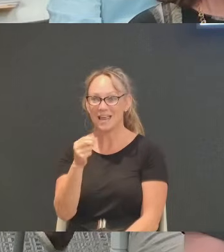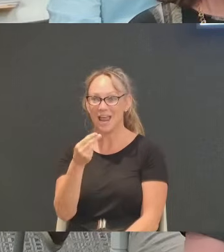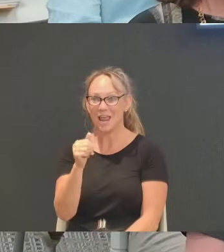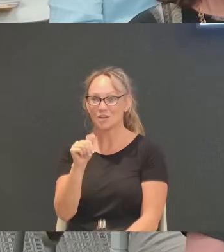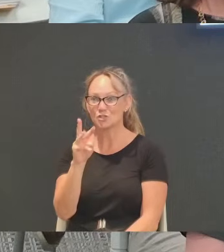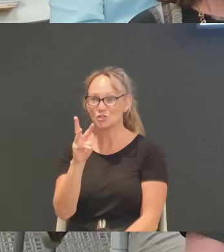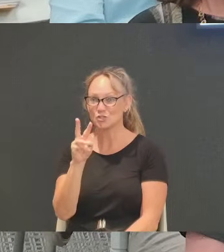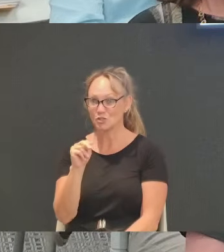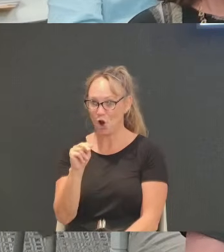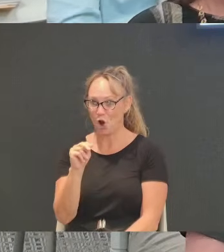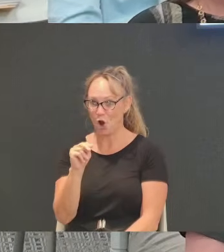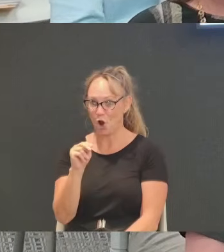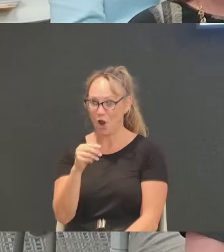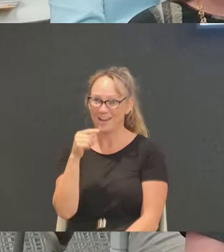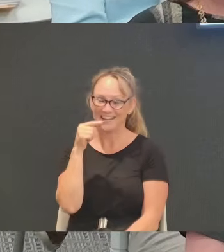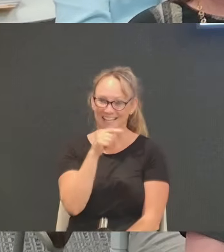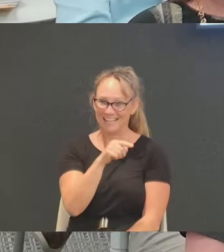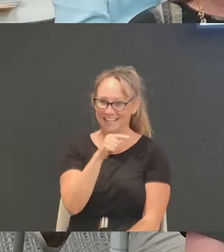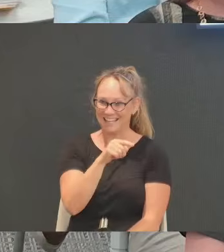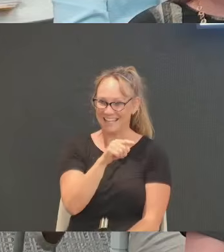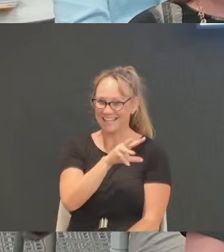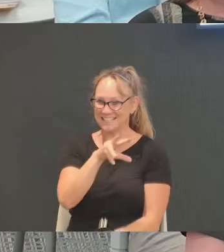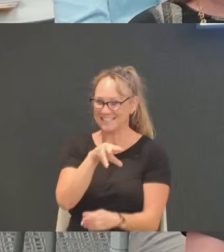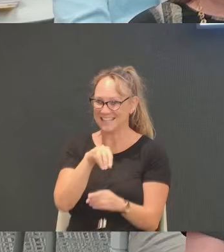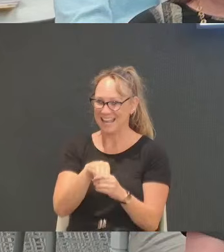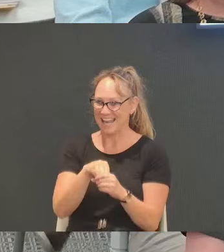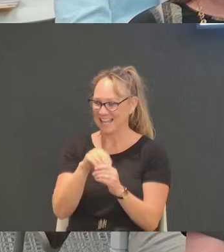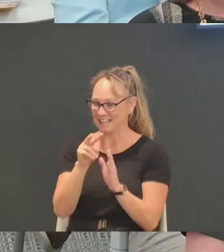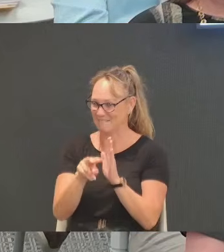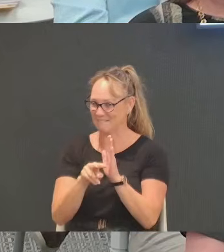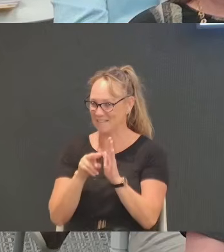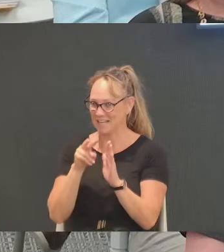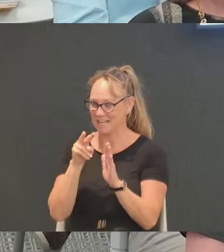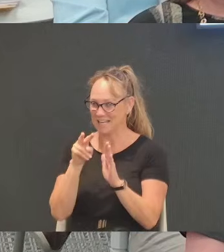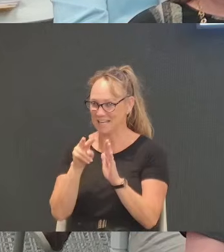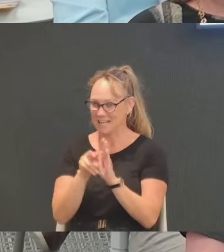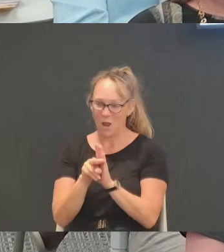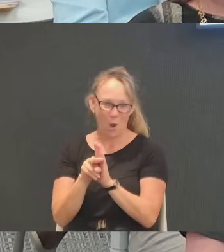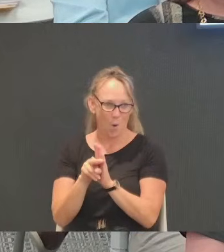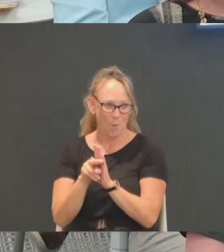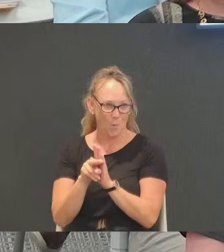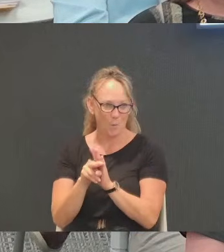that's going to be in this video. It's pretty awesome. he is a kiddo who came into care in